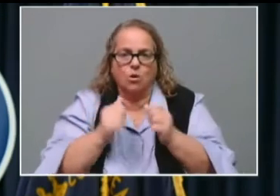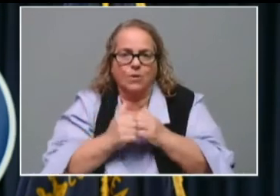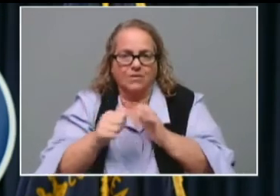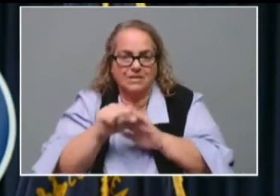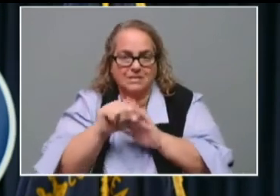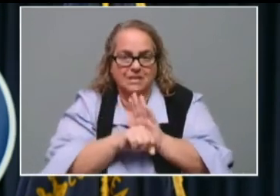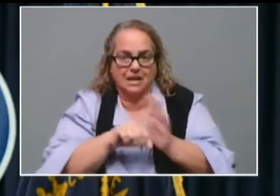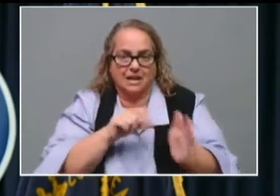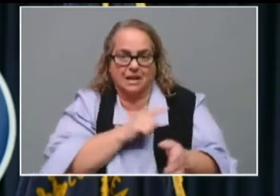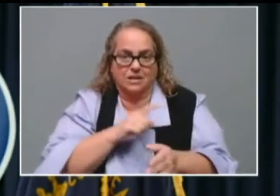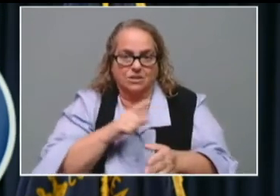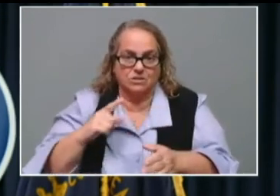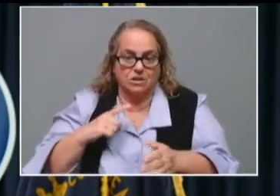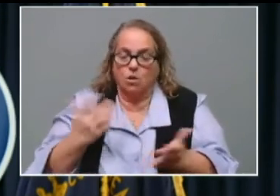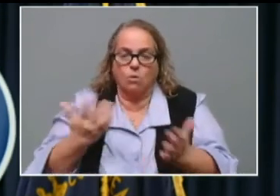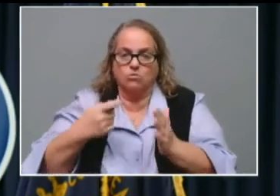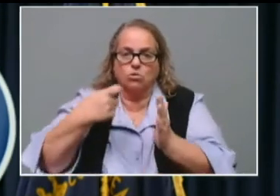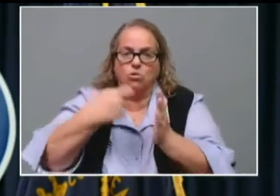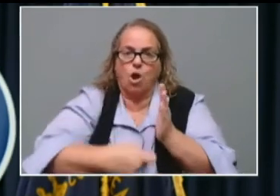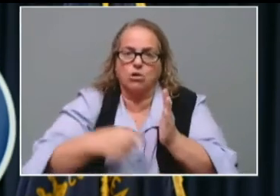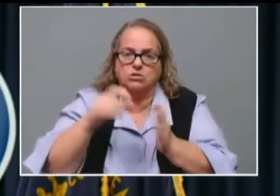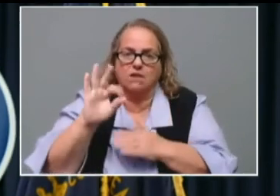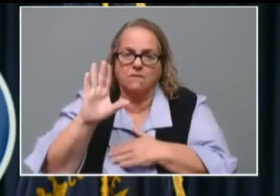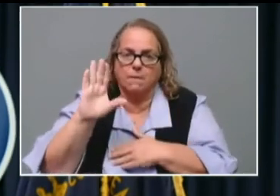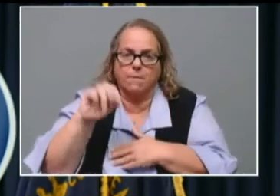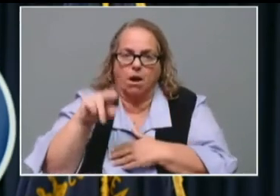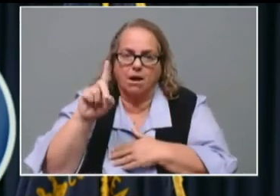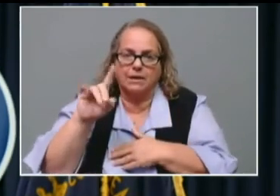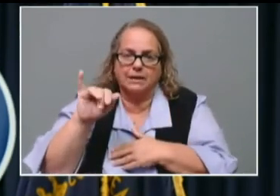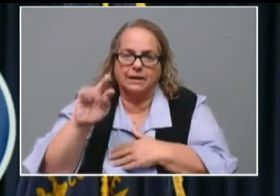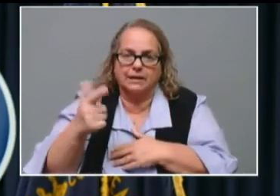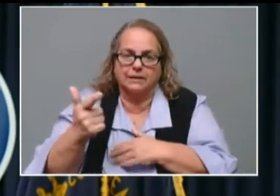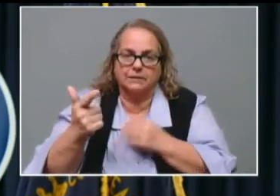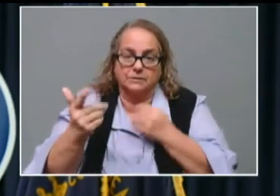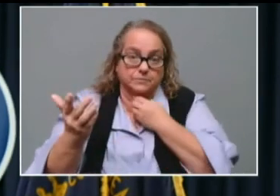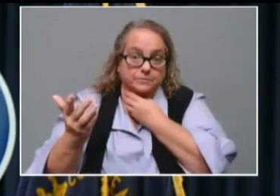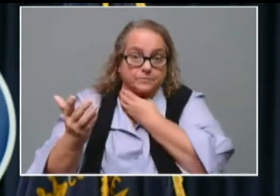what's the cost of bonding at any given point. Sometimes it makes sense on